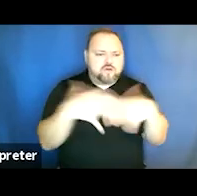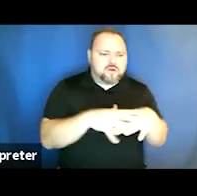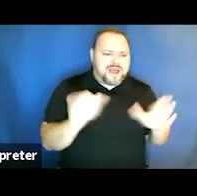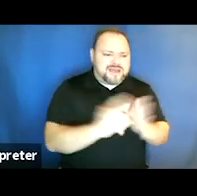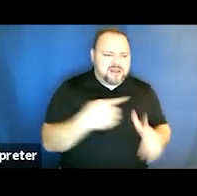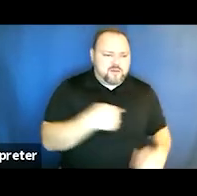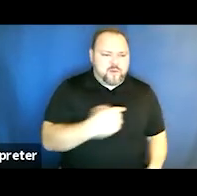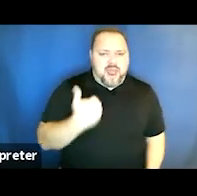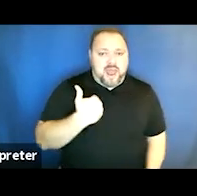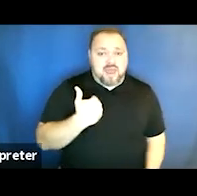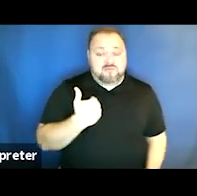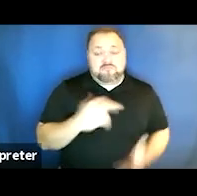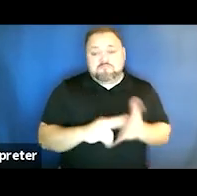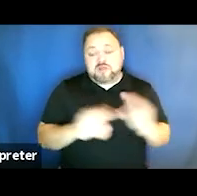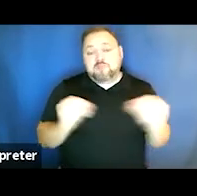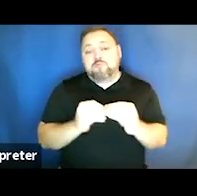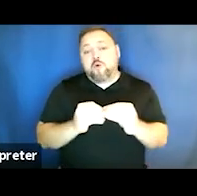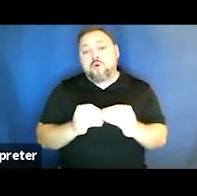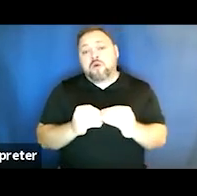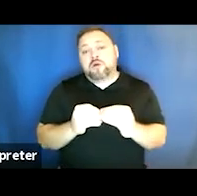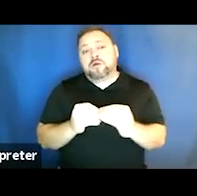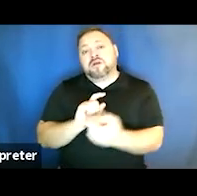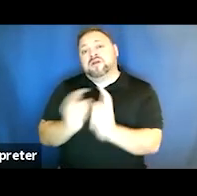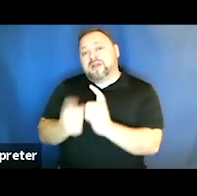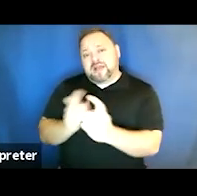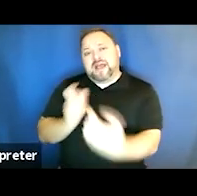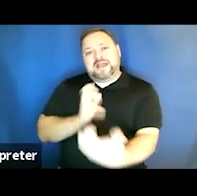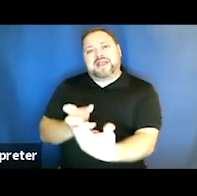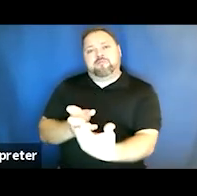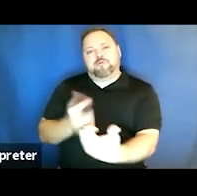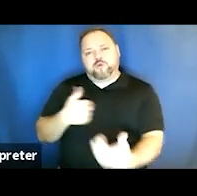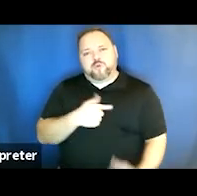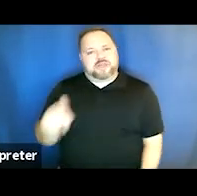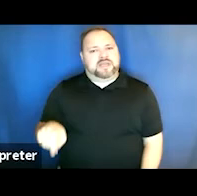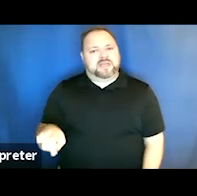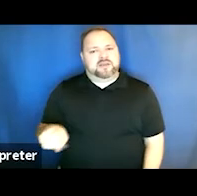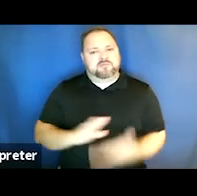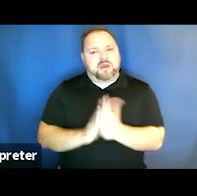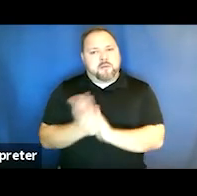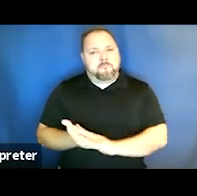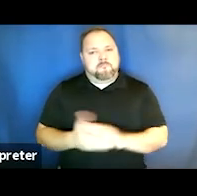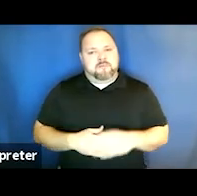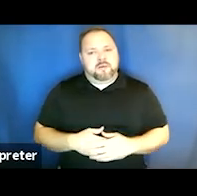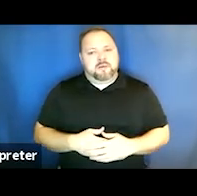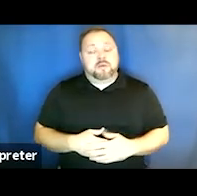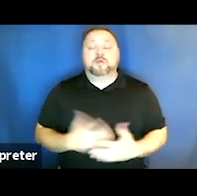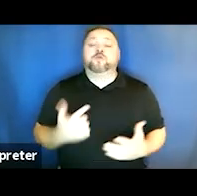the more adaptable that we need to be. I'm so thankful for your experience that you're sharing with us